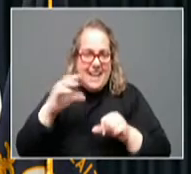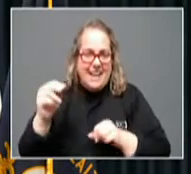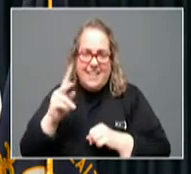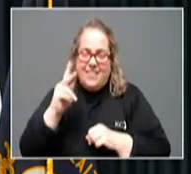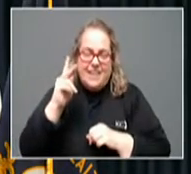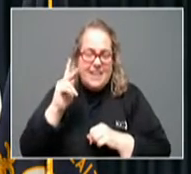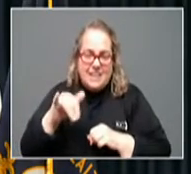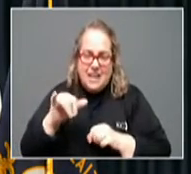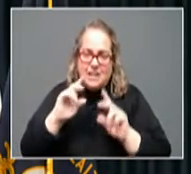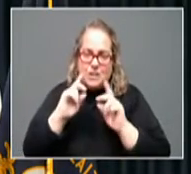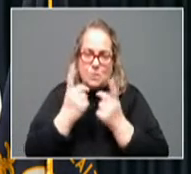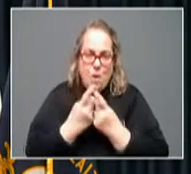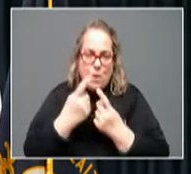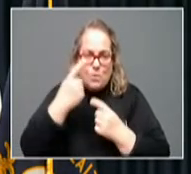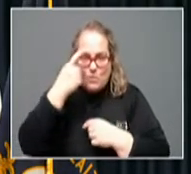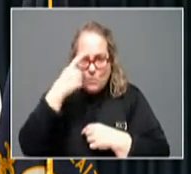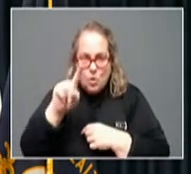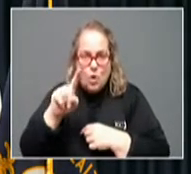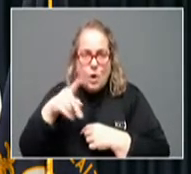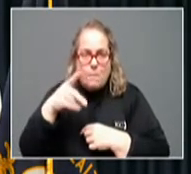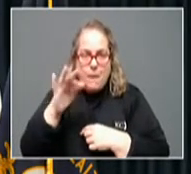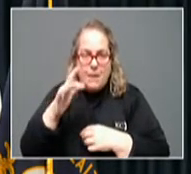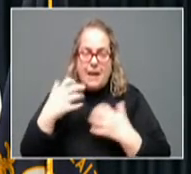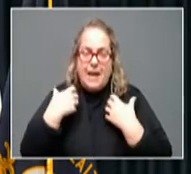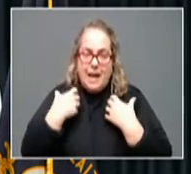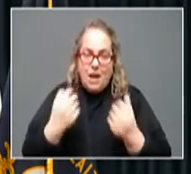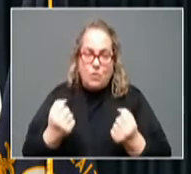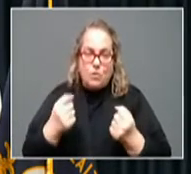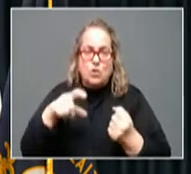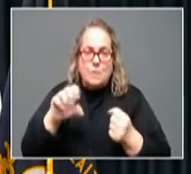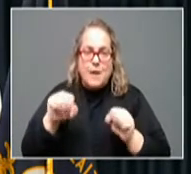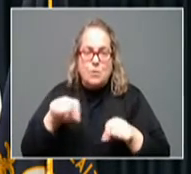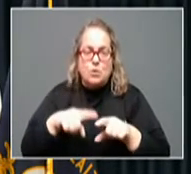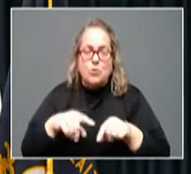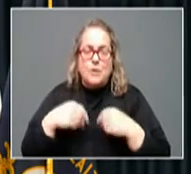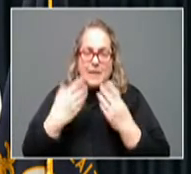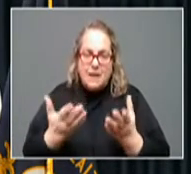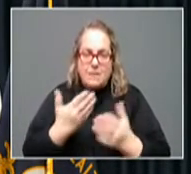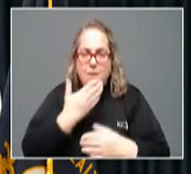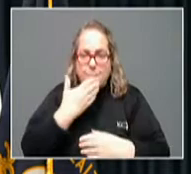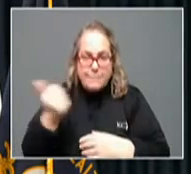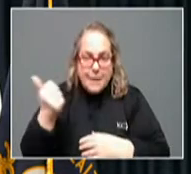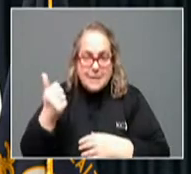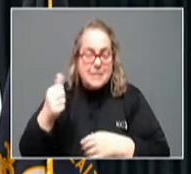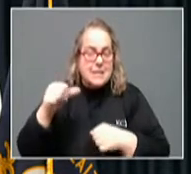for for public health should be able to give the best scientific advice without